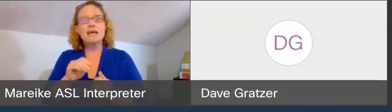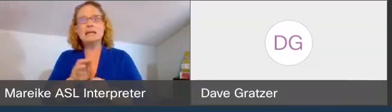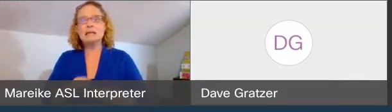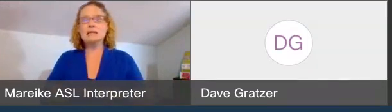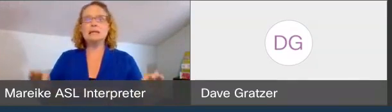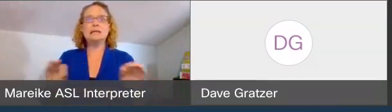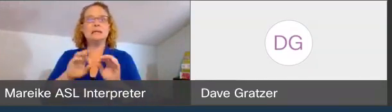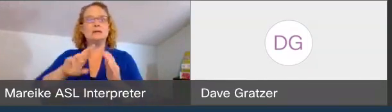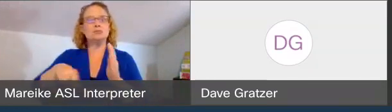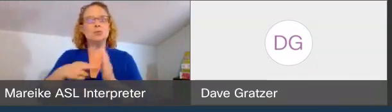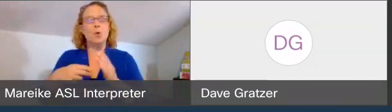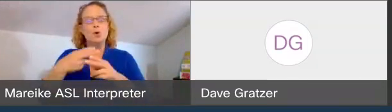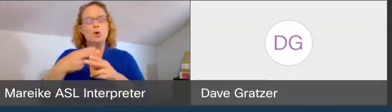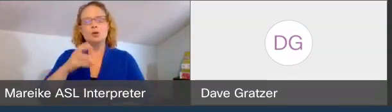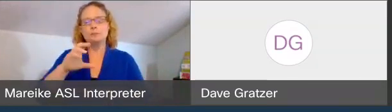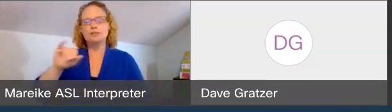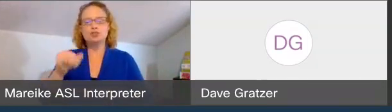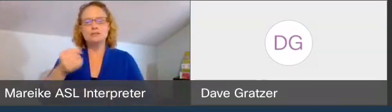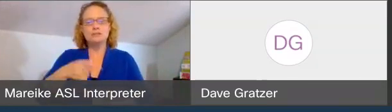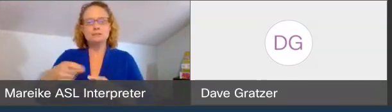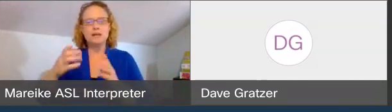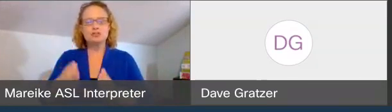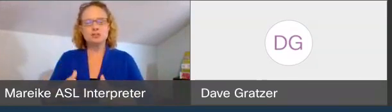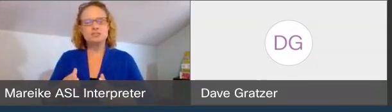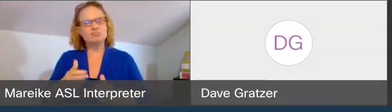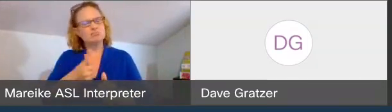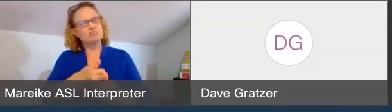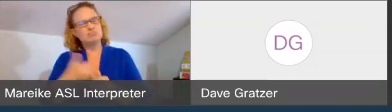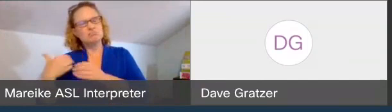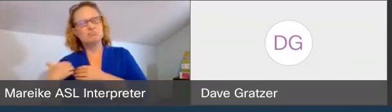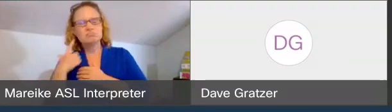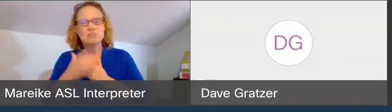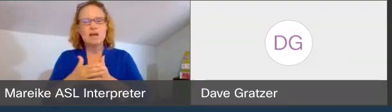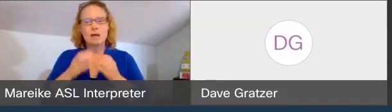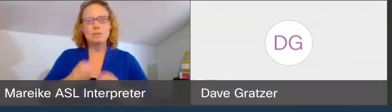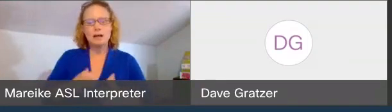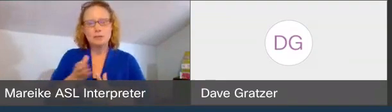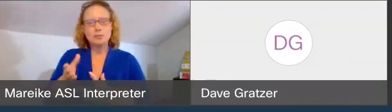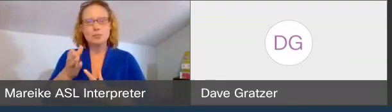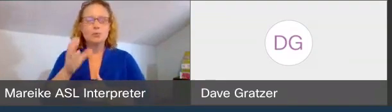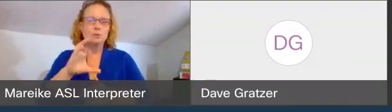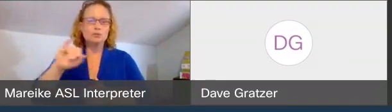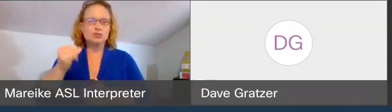specialist. Who's really in charge of helping the clients navigate their legal situations.